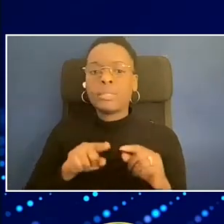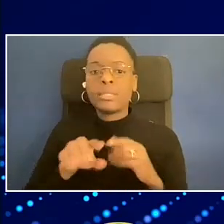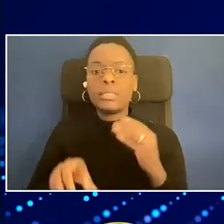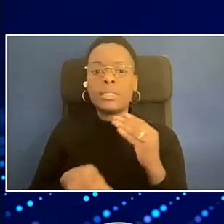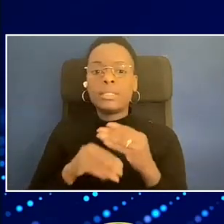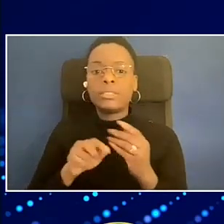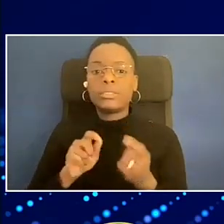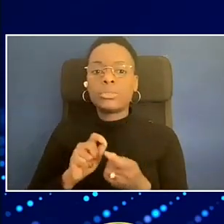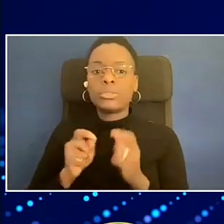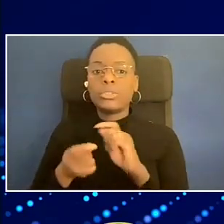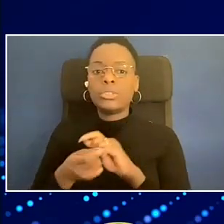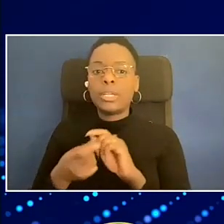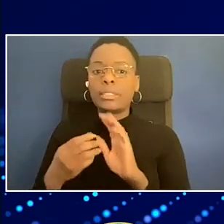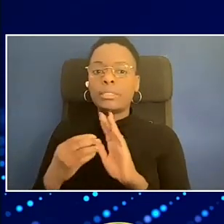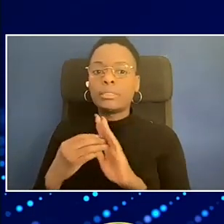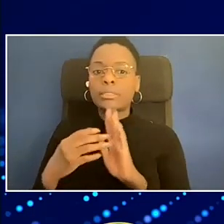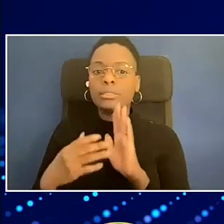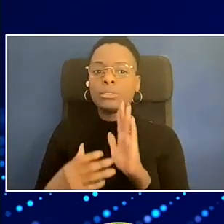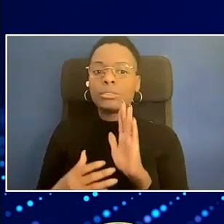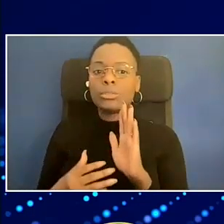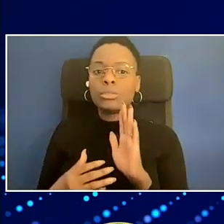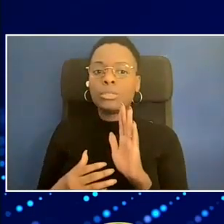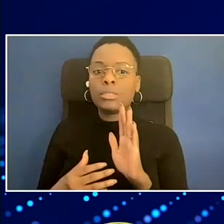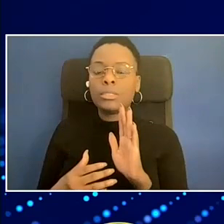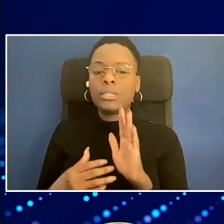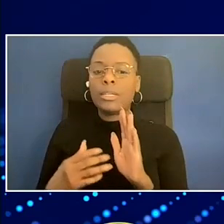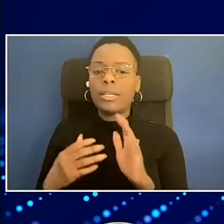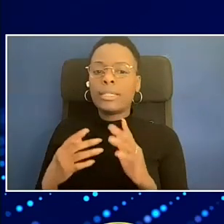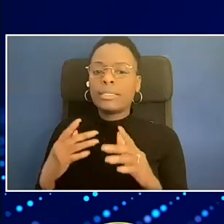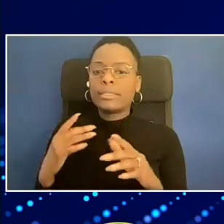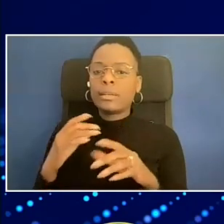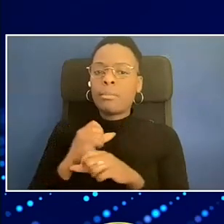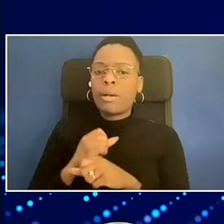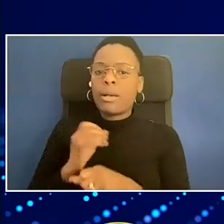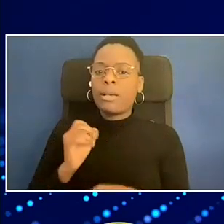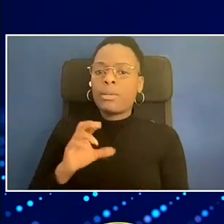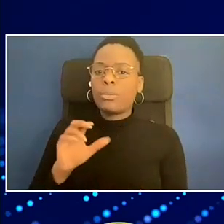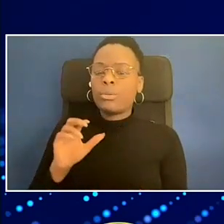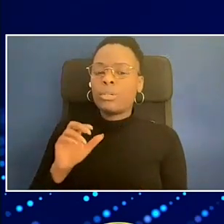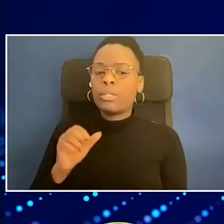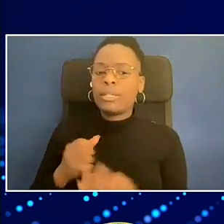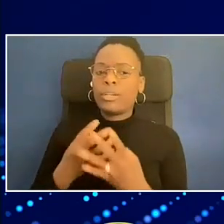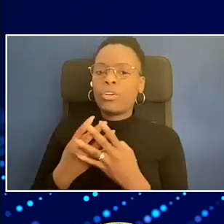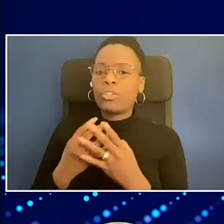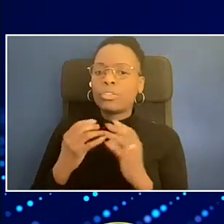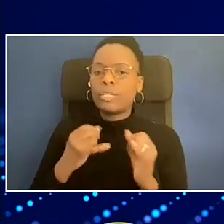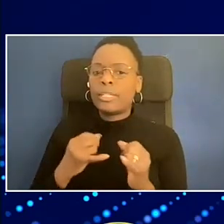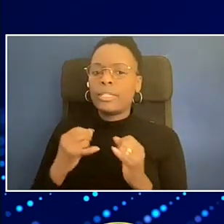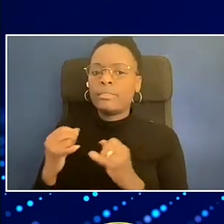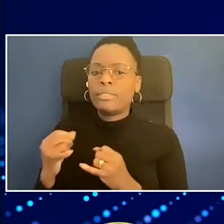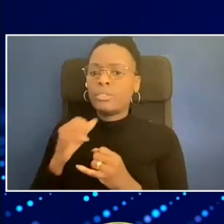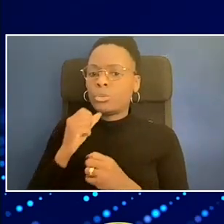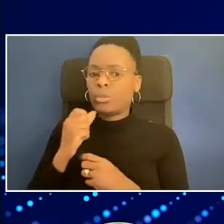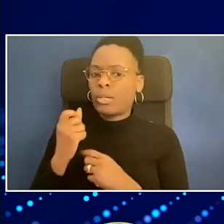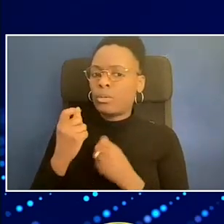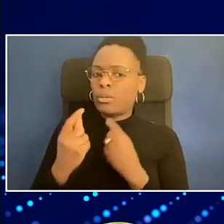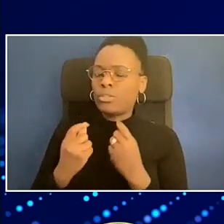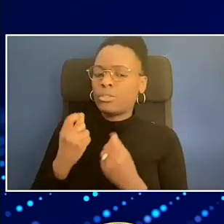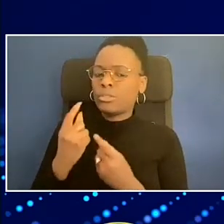confined or incarcerated individual. Can you- I don't understand why- can you just talk about that change and the rationale behind it? I'm sorry.